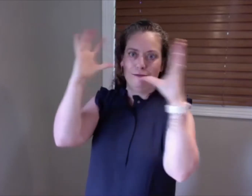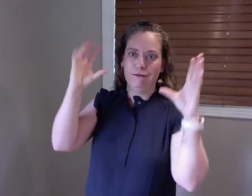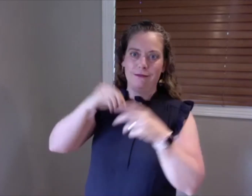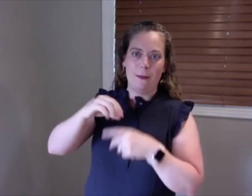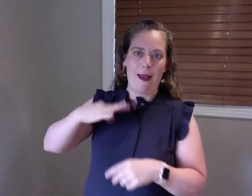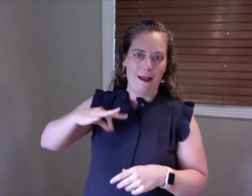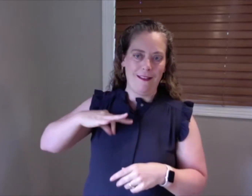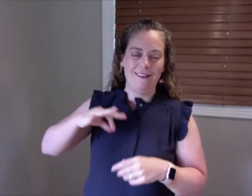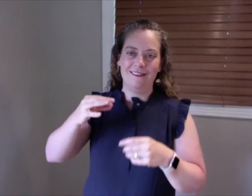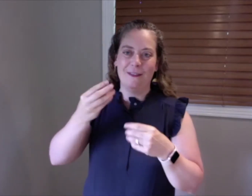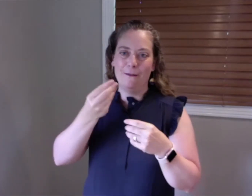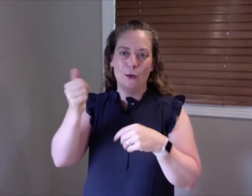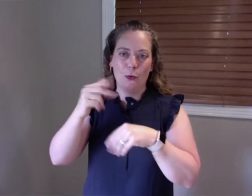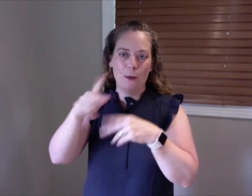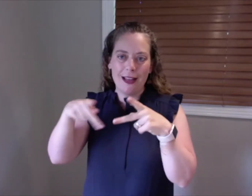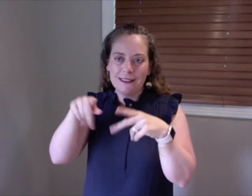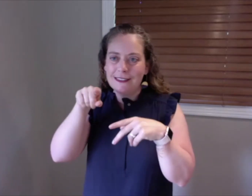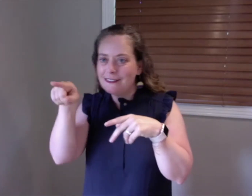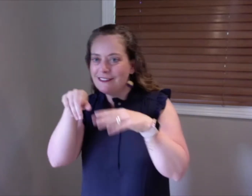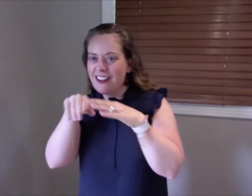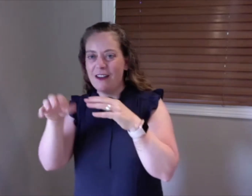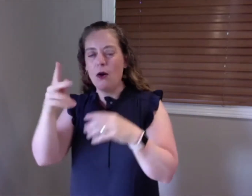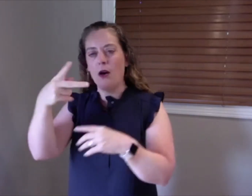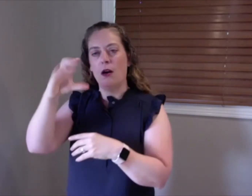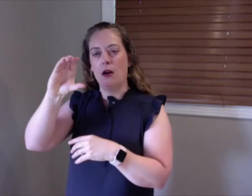and so I painted those trees because it's one of my memories